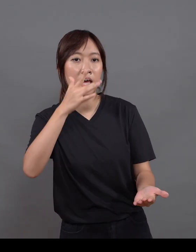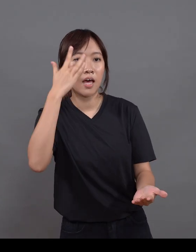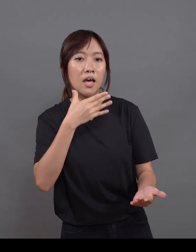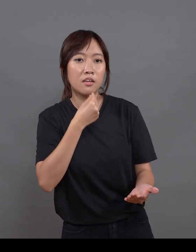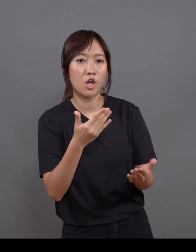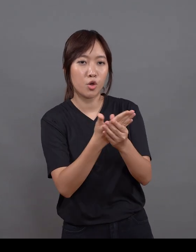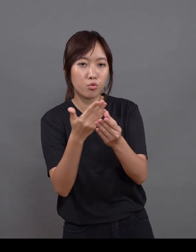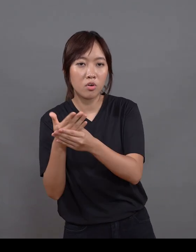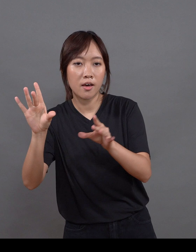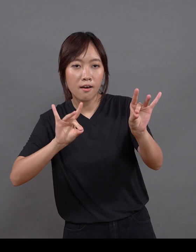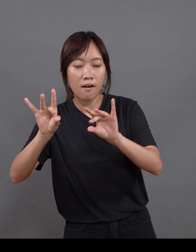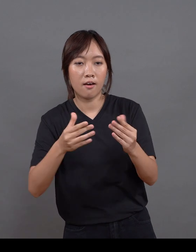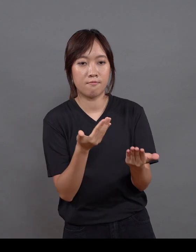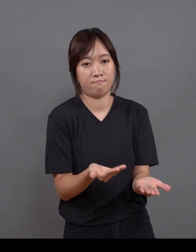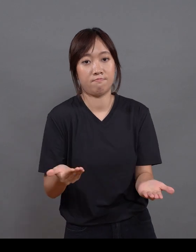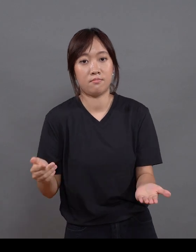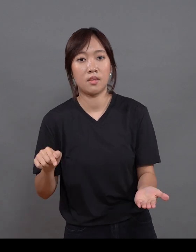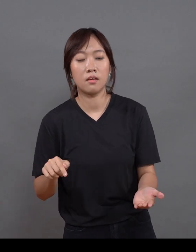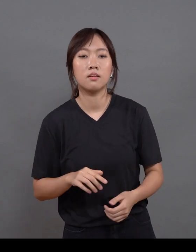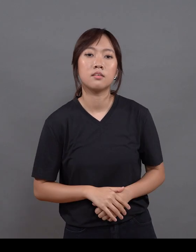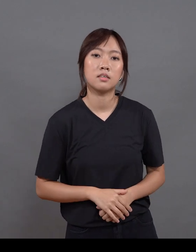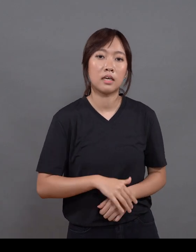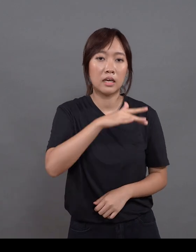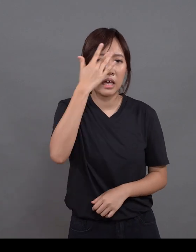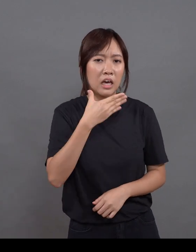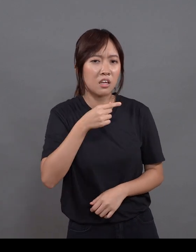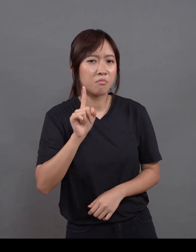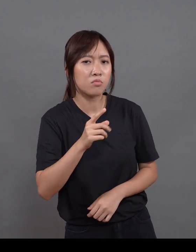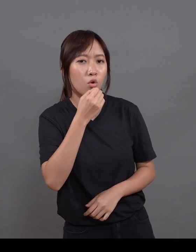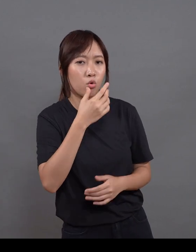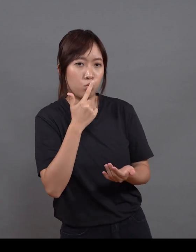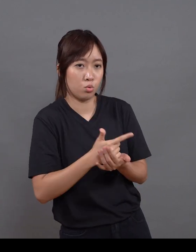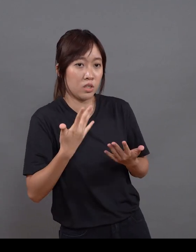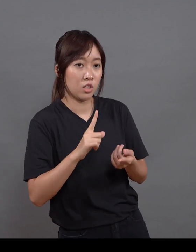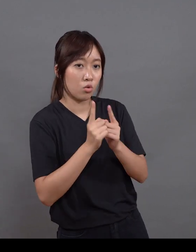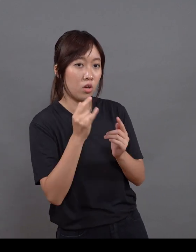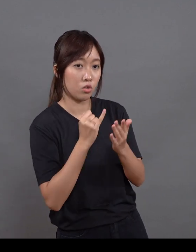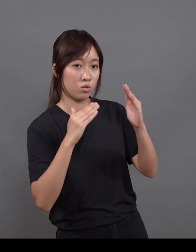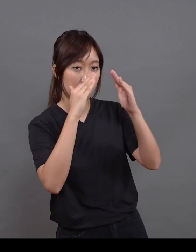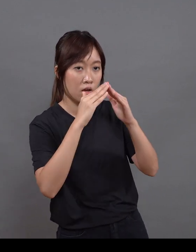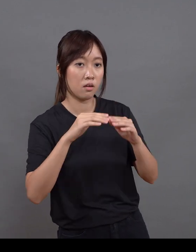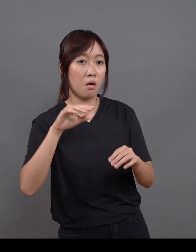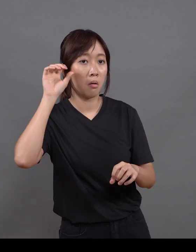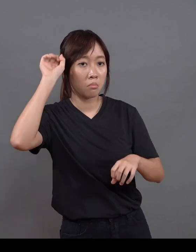part of the Ha Bik Chuen Archive Ha Bik Chuen is a significant modern artist in Hong Kong